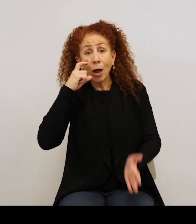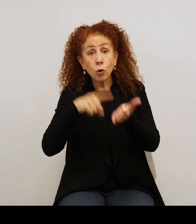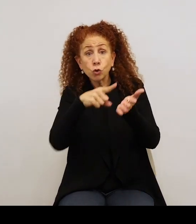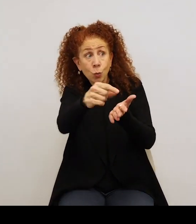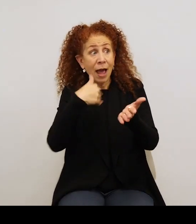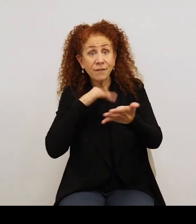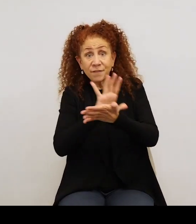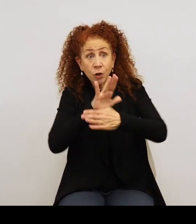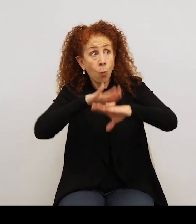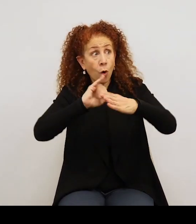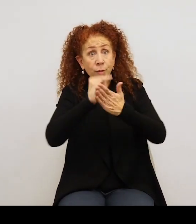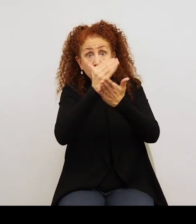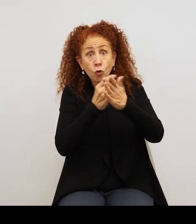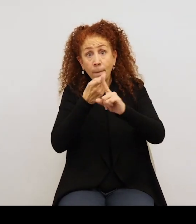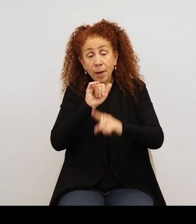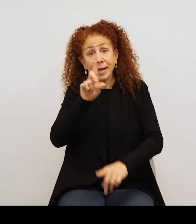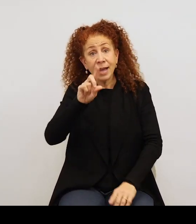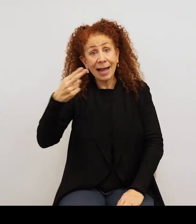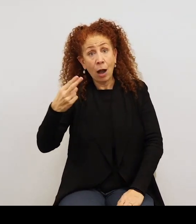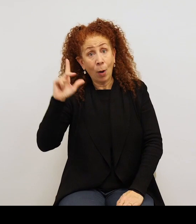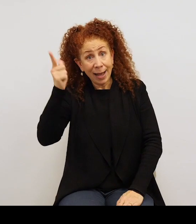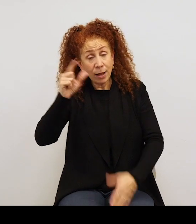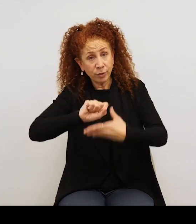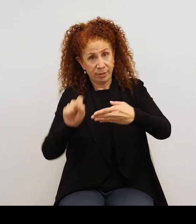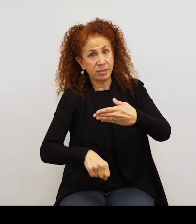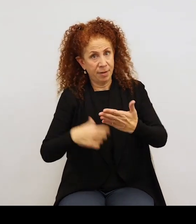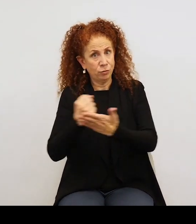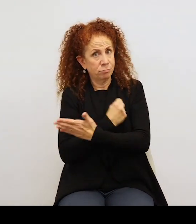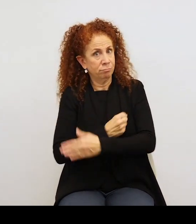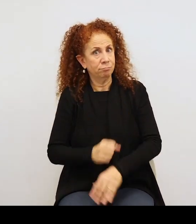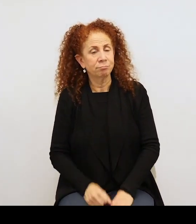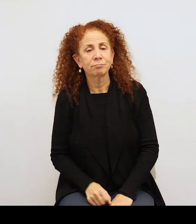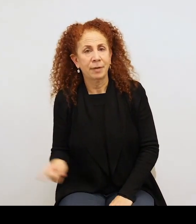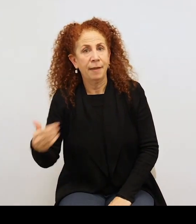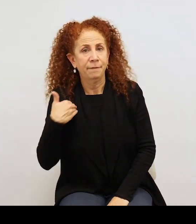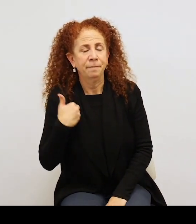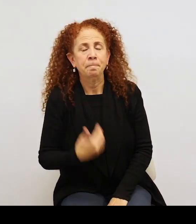Haraway on the program later this semester or this year.